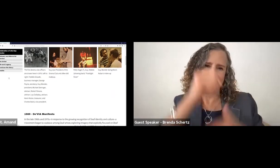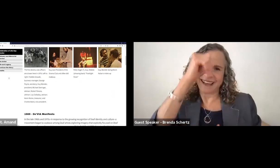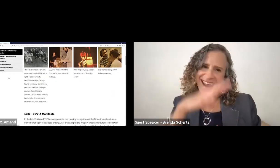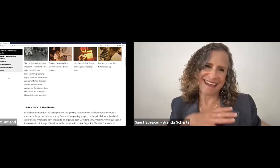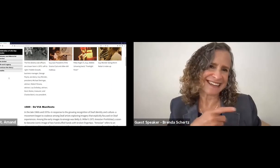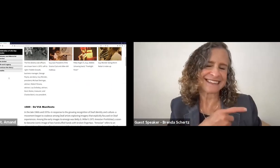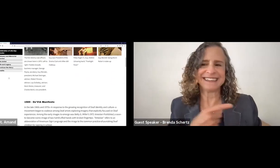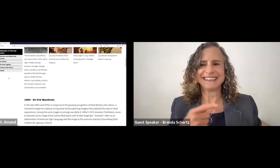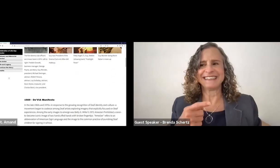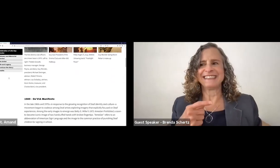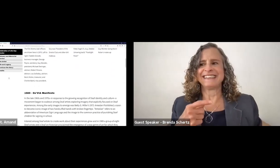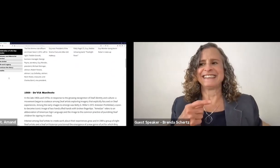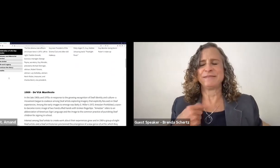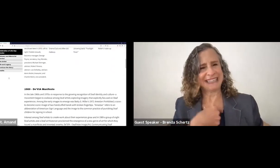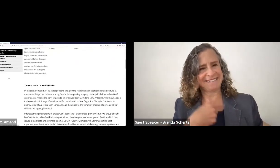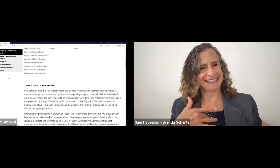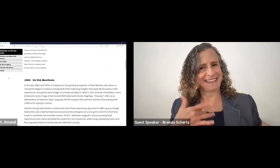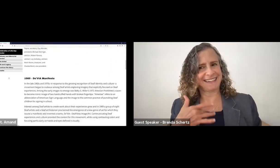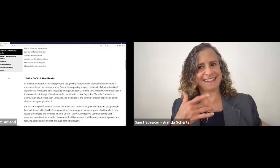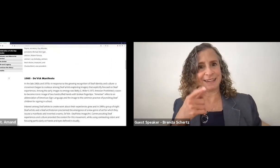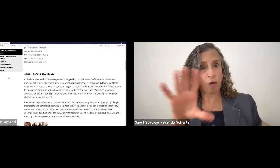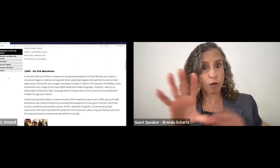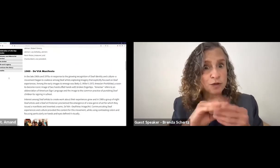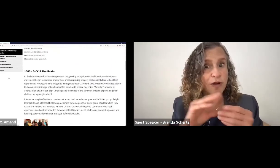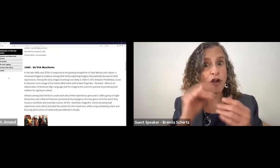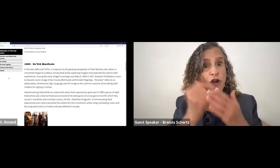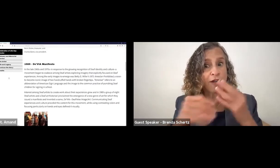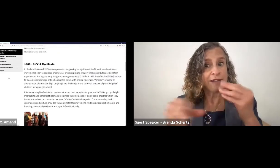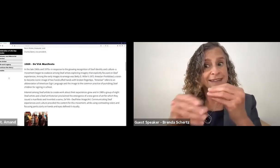I just feel like he was such a humble man,